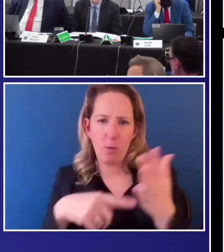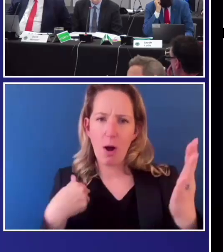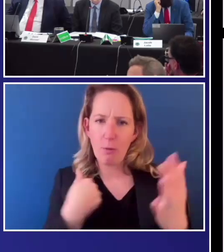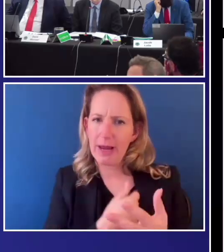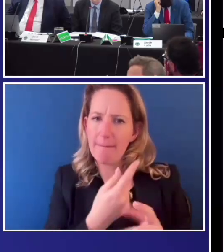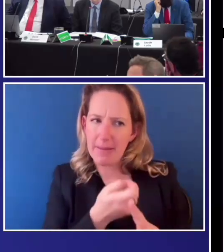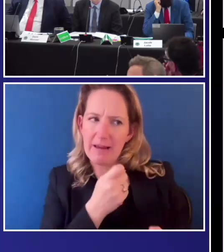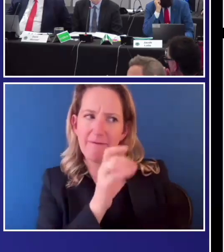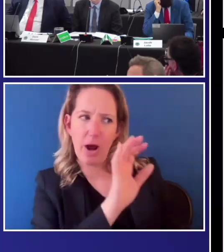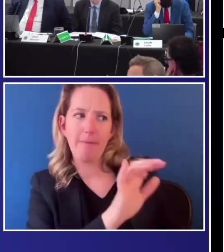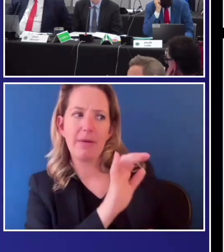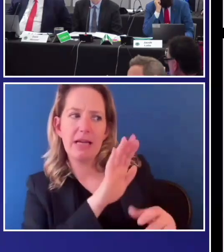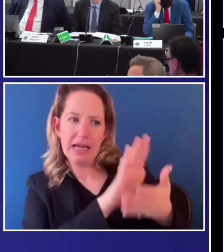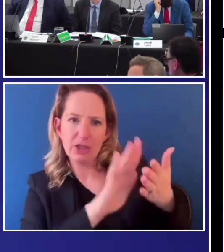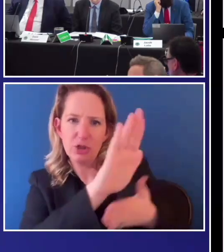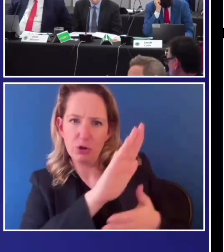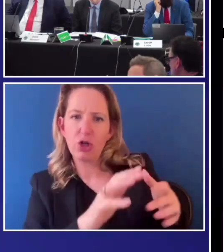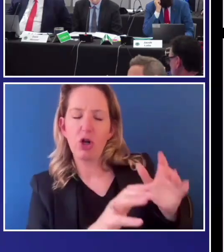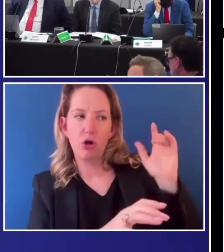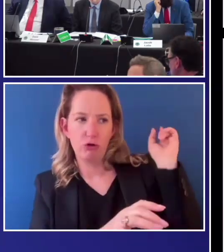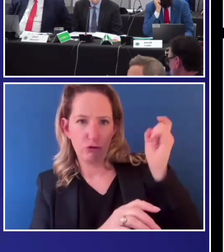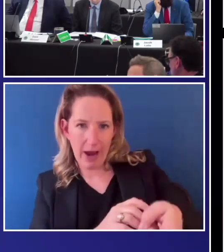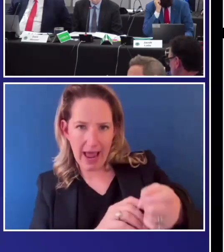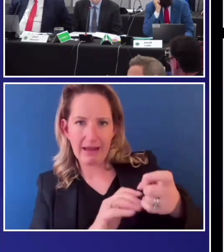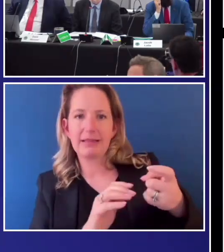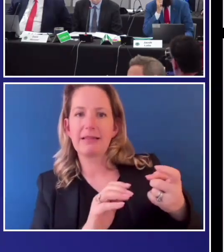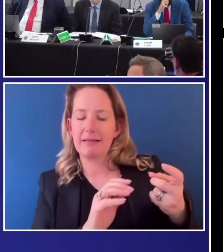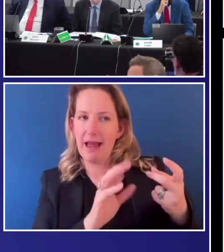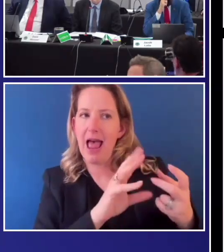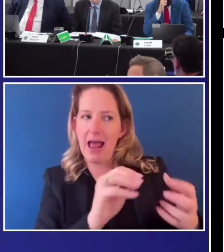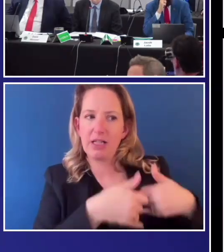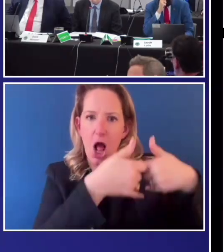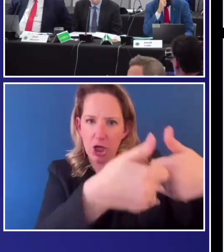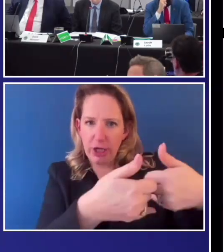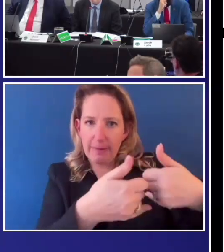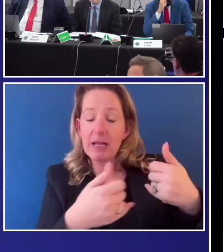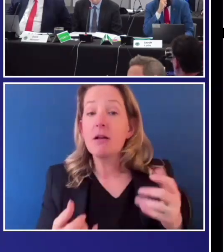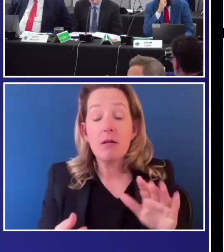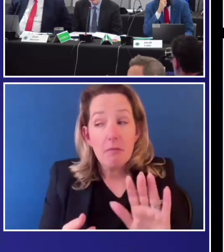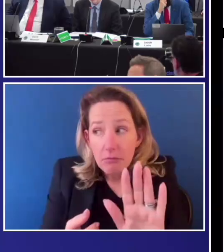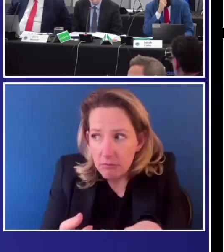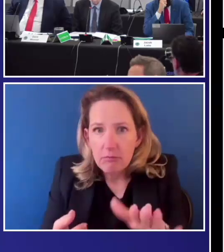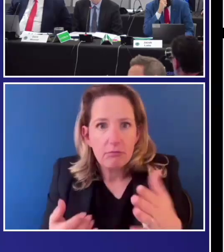because we feel that the amount of institutional grants and scholarships that, that an institution provides is a